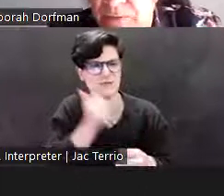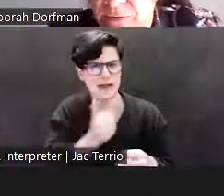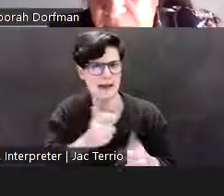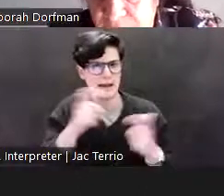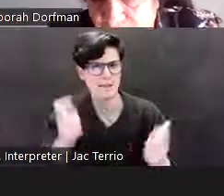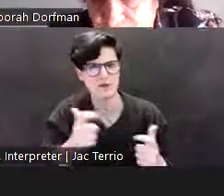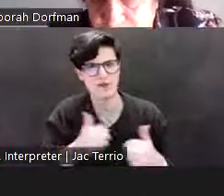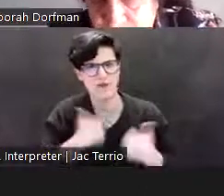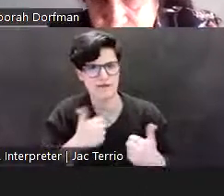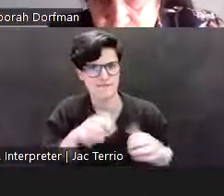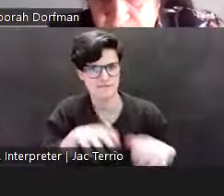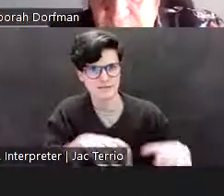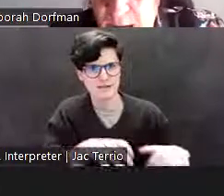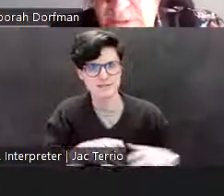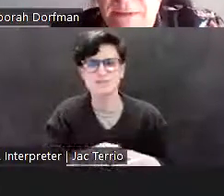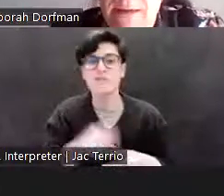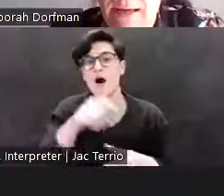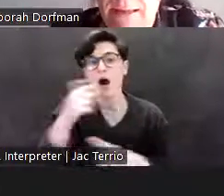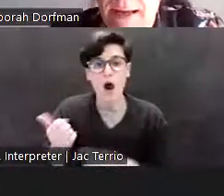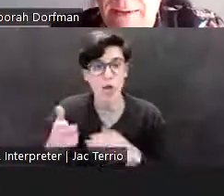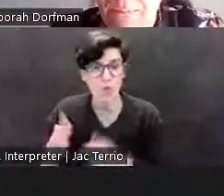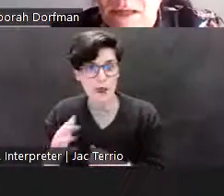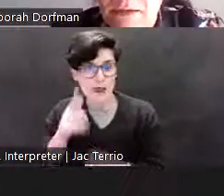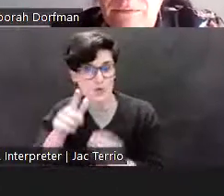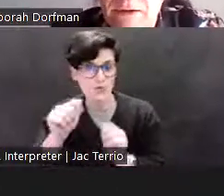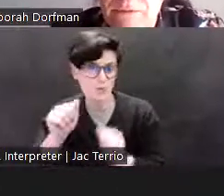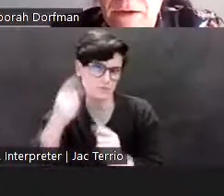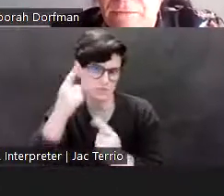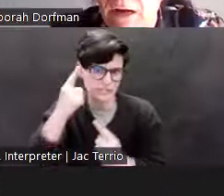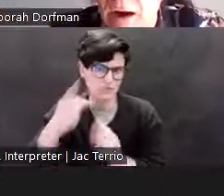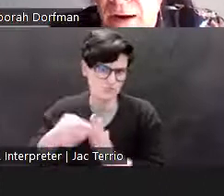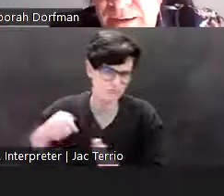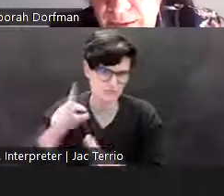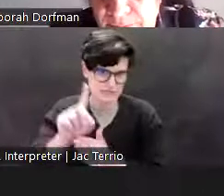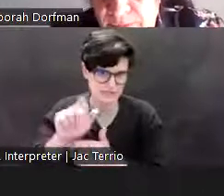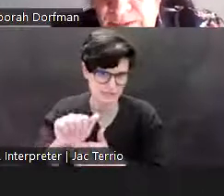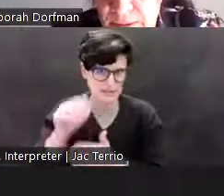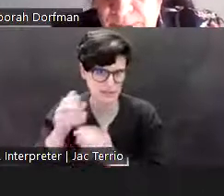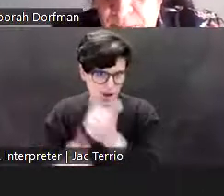considered to have a disability under the Ada is, if they're regarded as having an impairment.